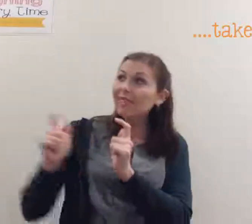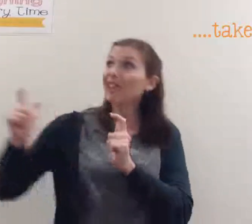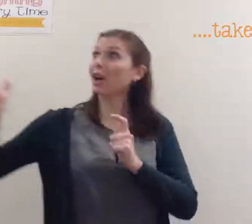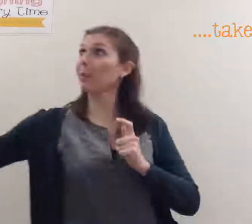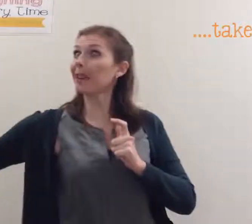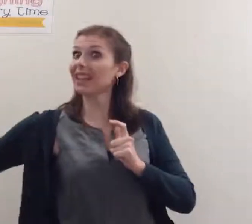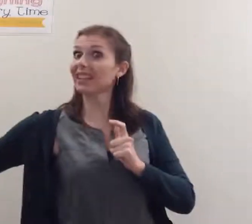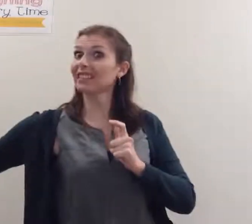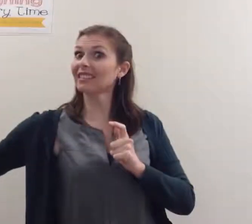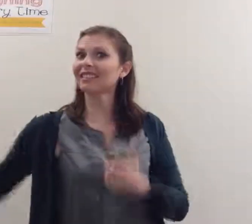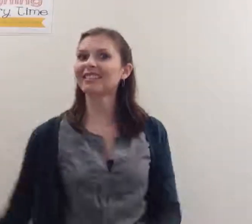..or big.